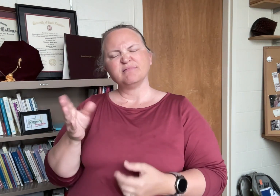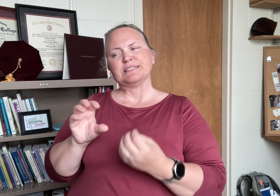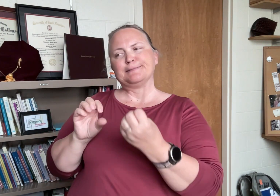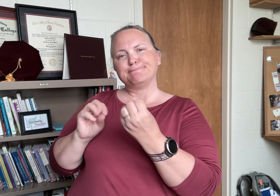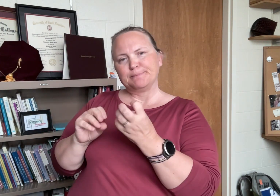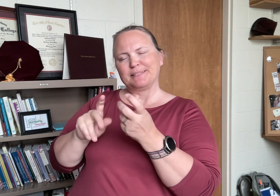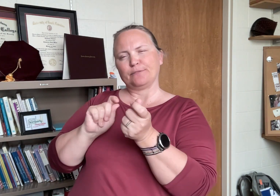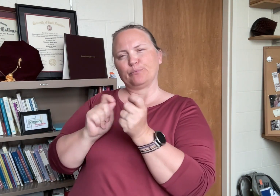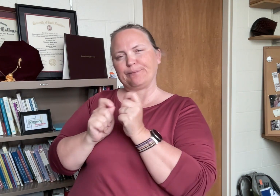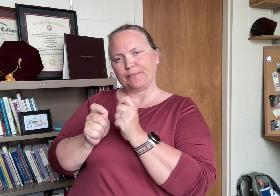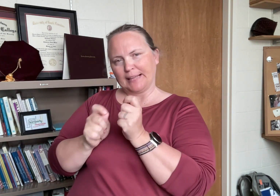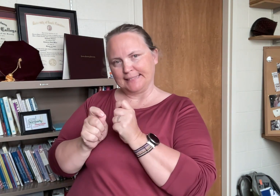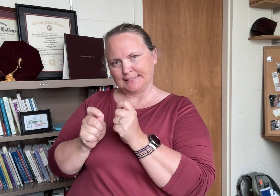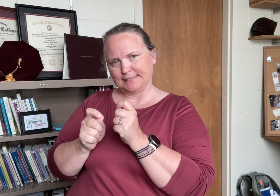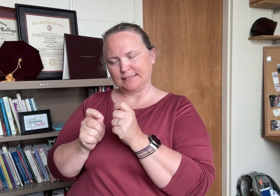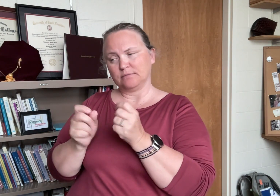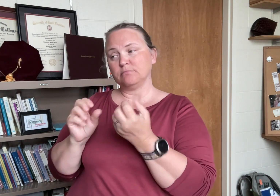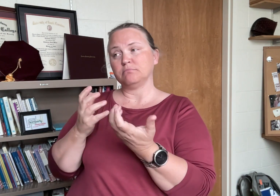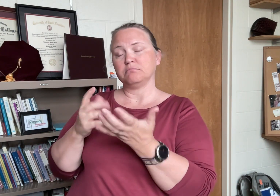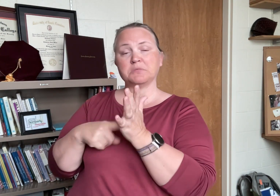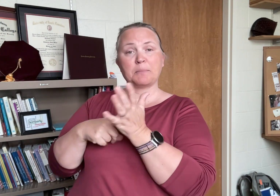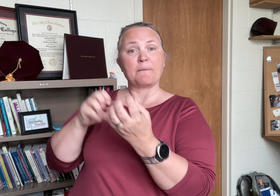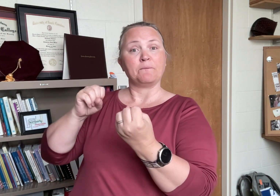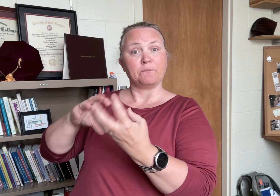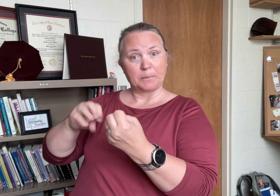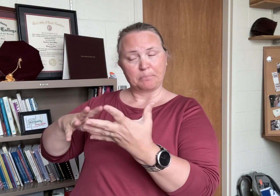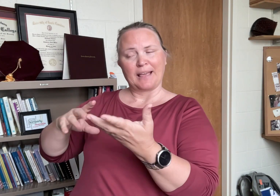Sometimes they'll give you feedback and you will revise it and submit it to a